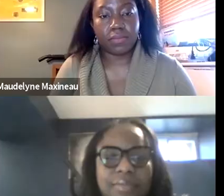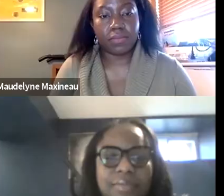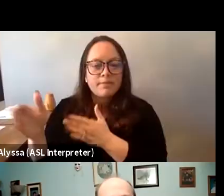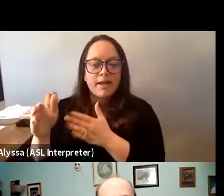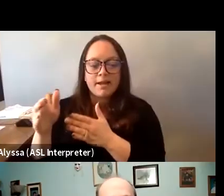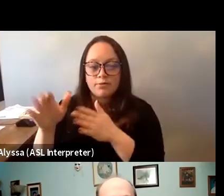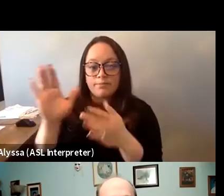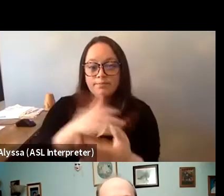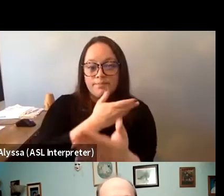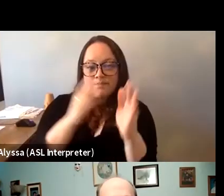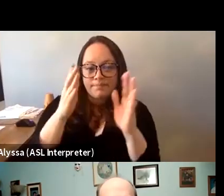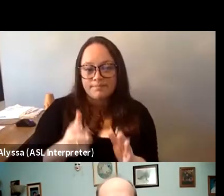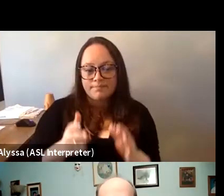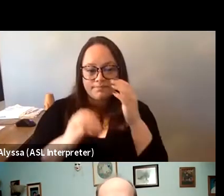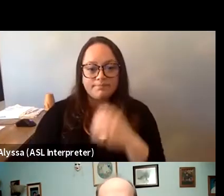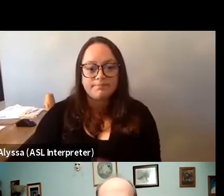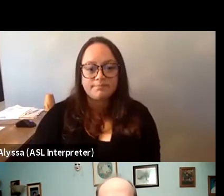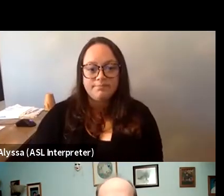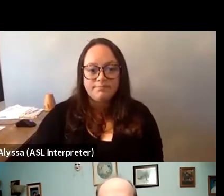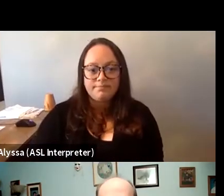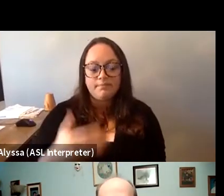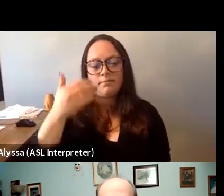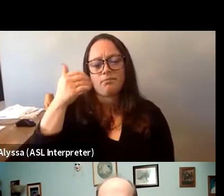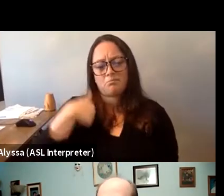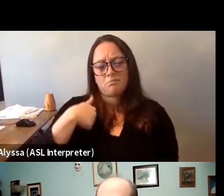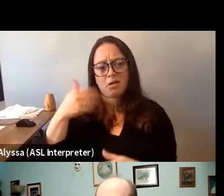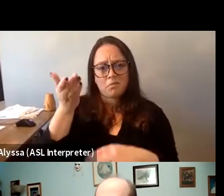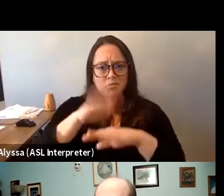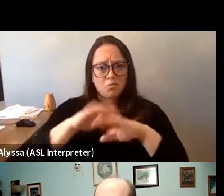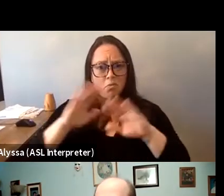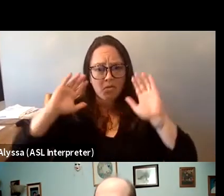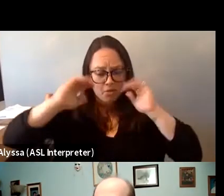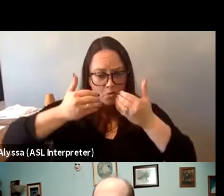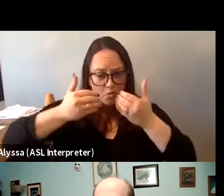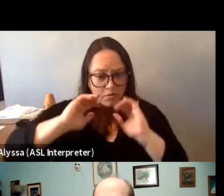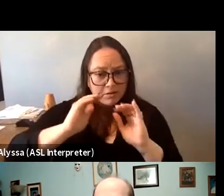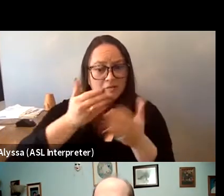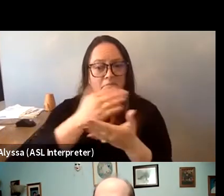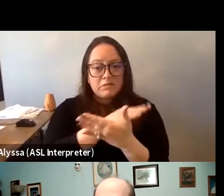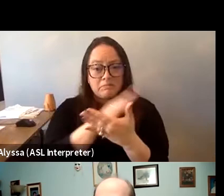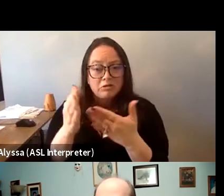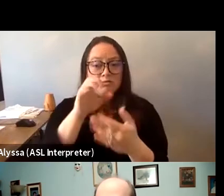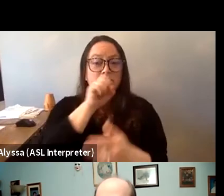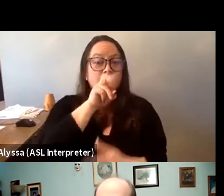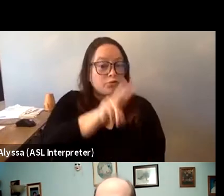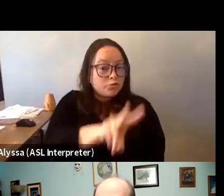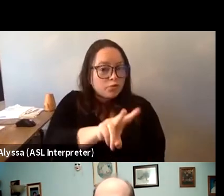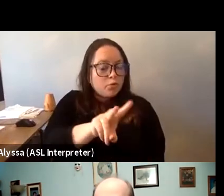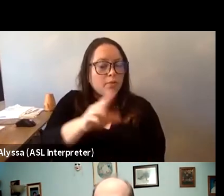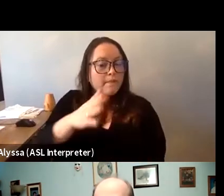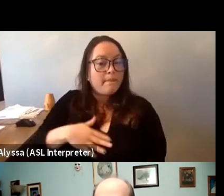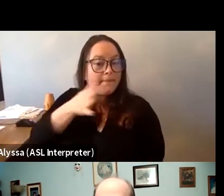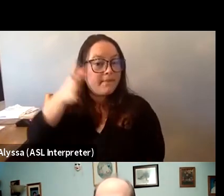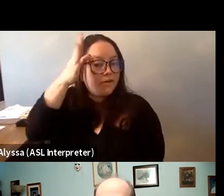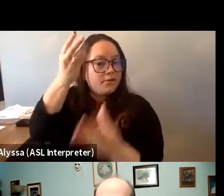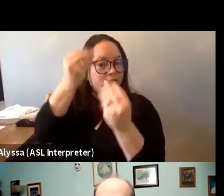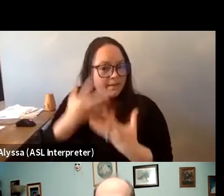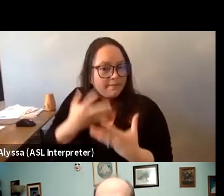the age of two. And my parents revealed it to me when I was 16 years of age, I was shocked at first, but at the end of the